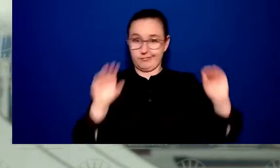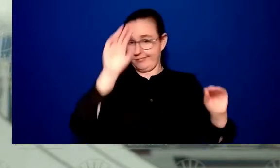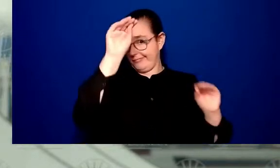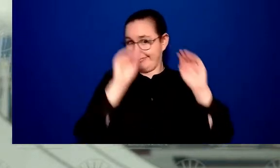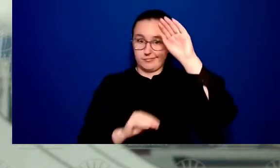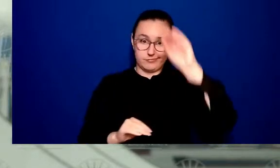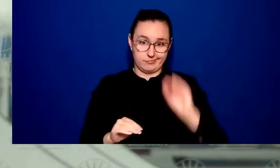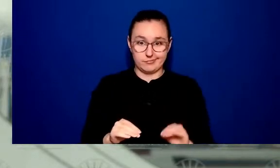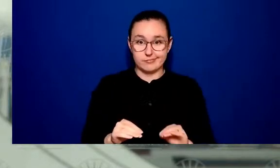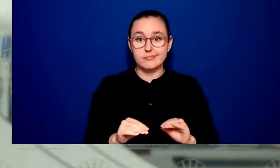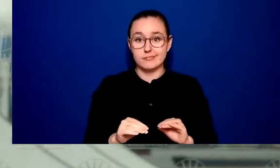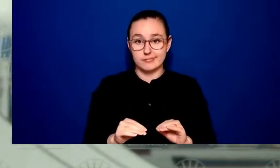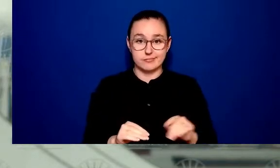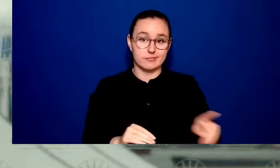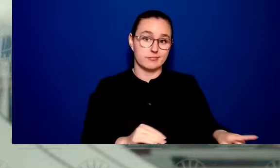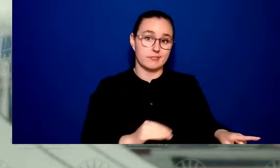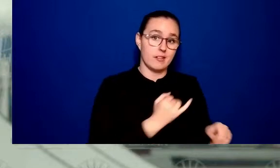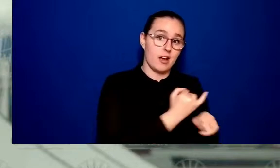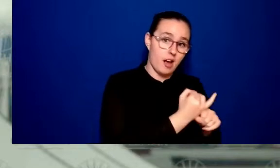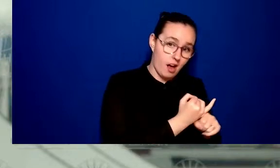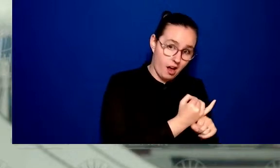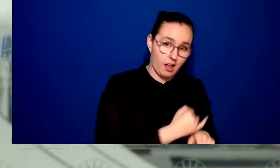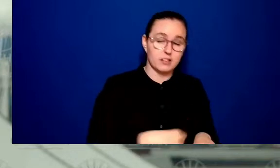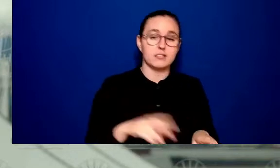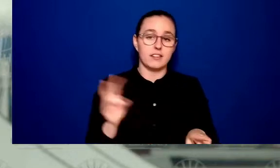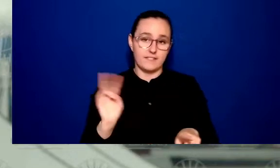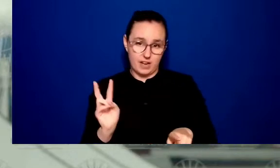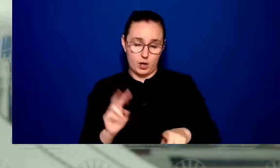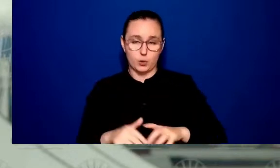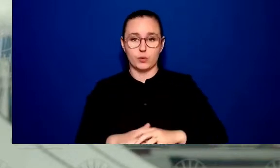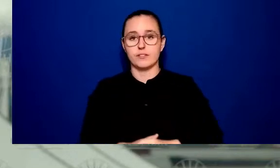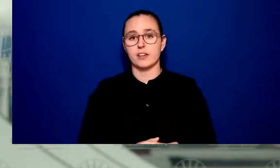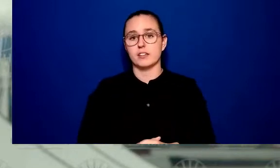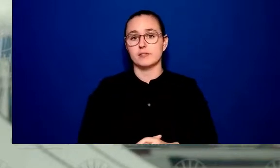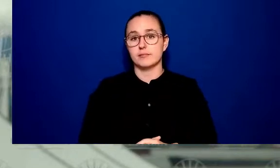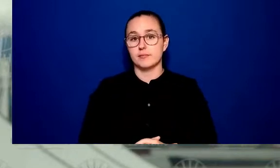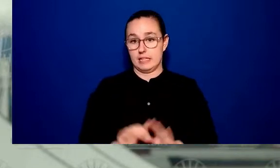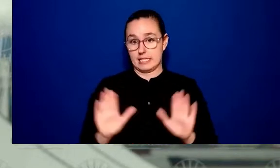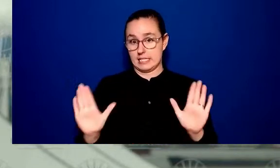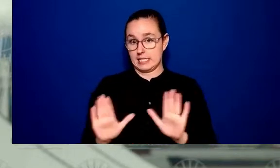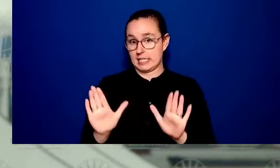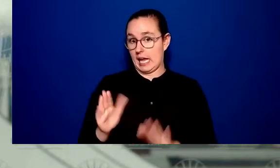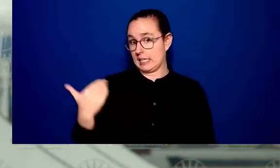Vancouver Island or Metro Vancouver. On Sunday one. On